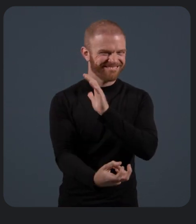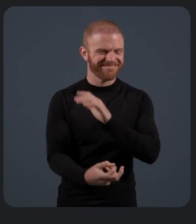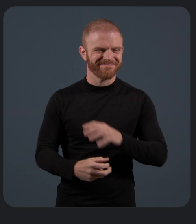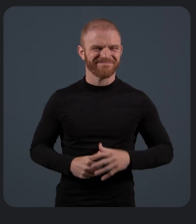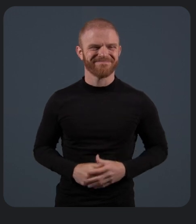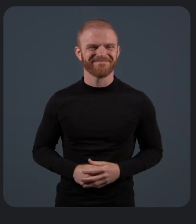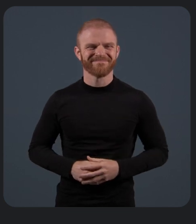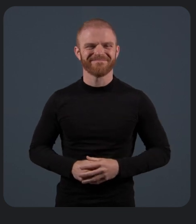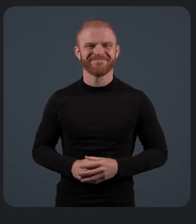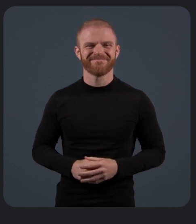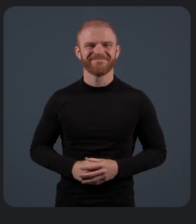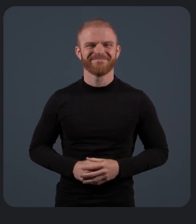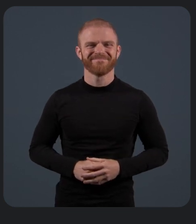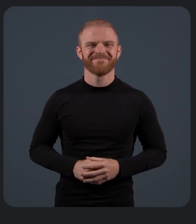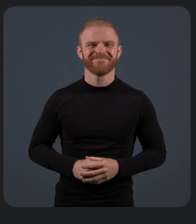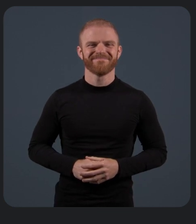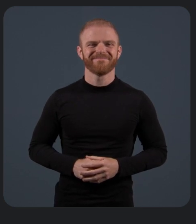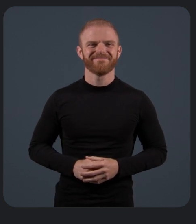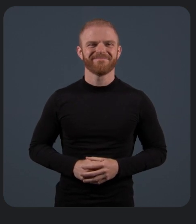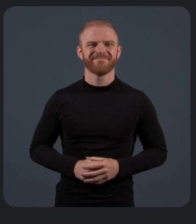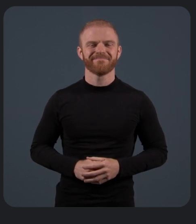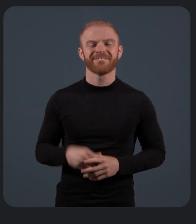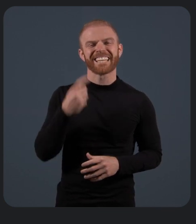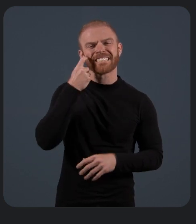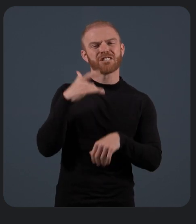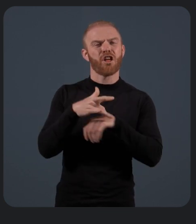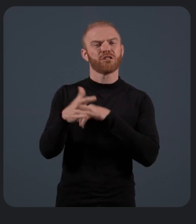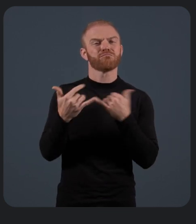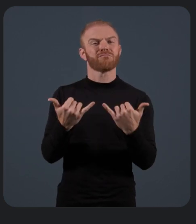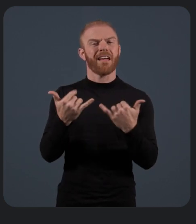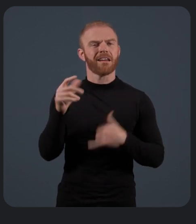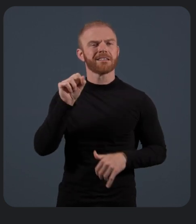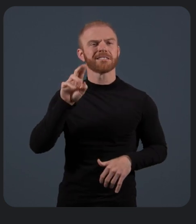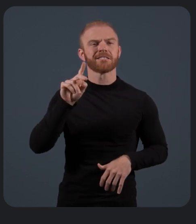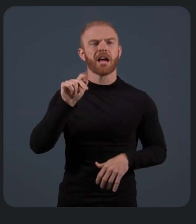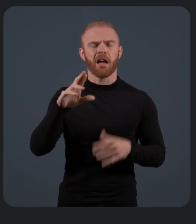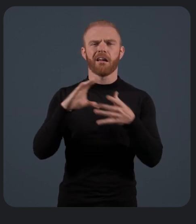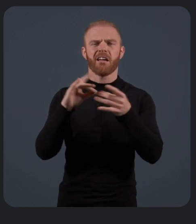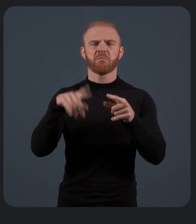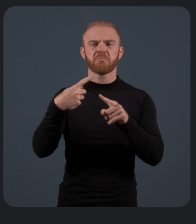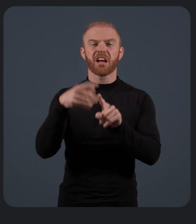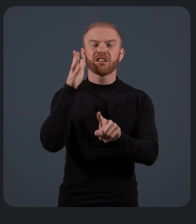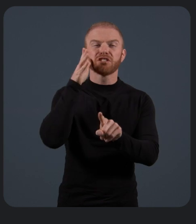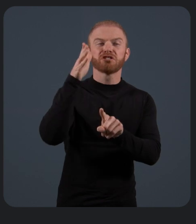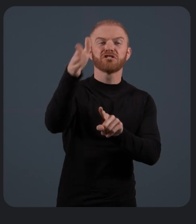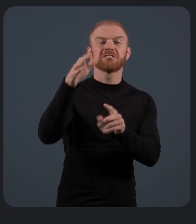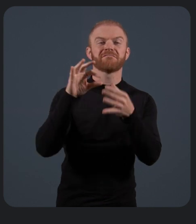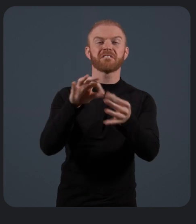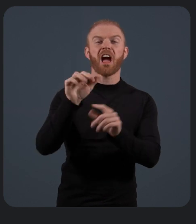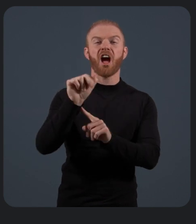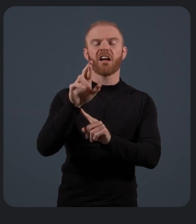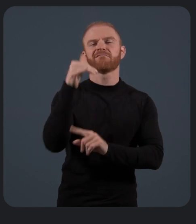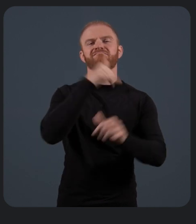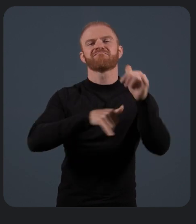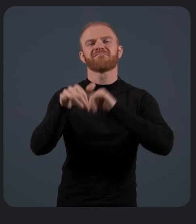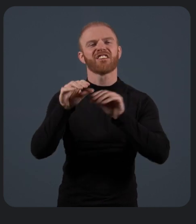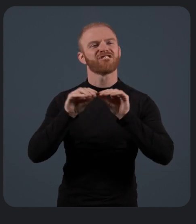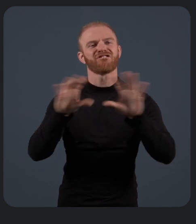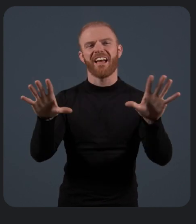So let's jump in. Earlier today, Sundar talked about the bright future we see in augmented reality.